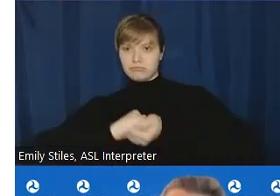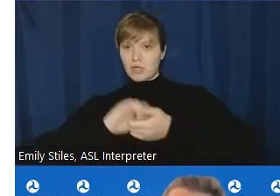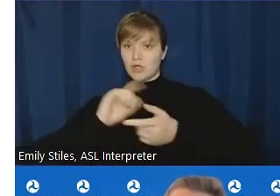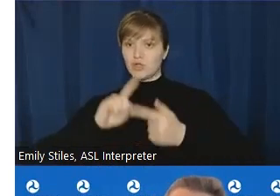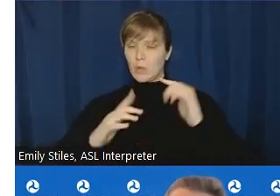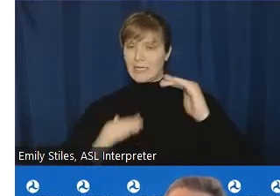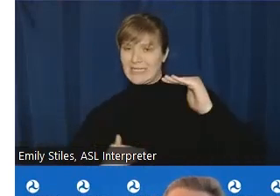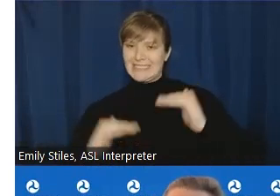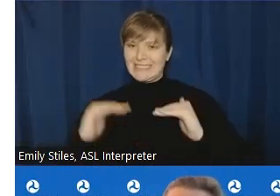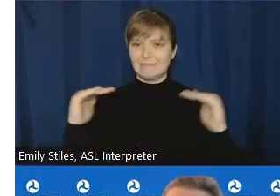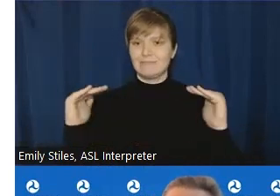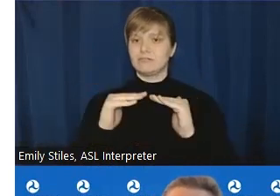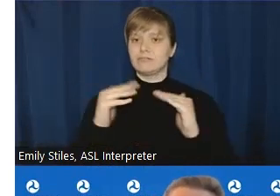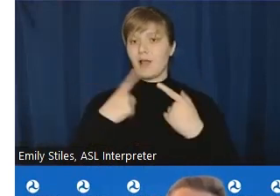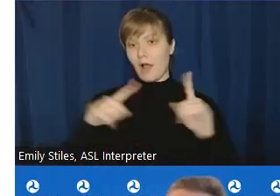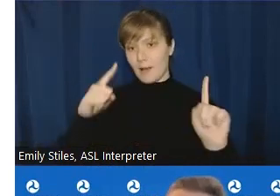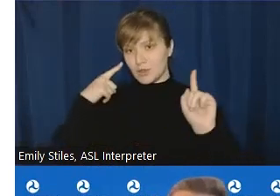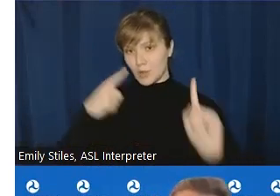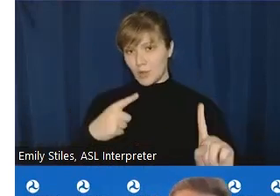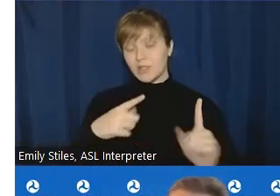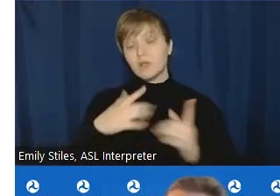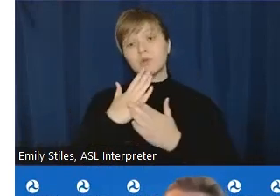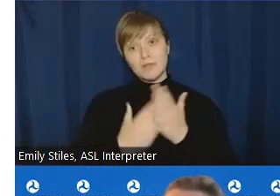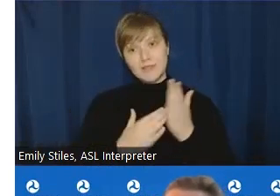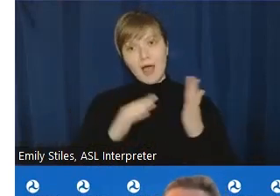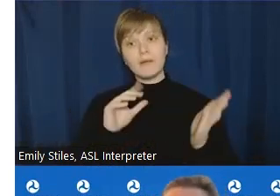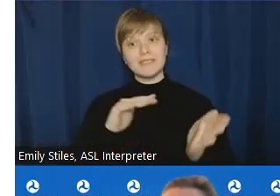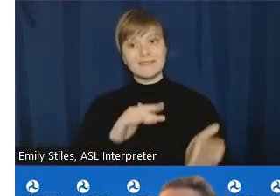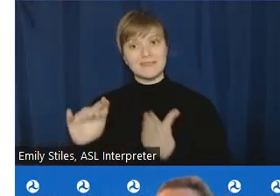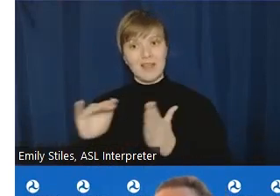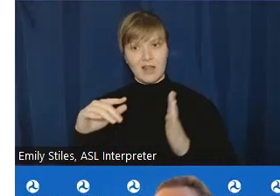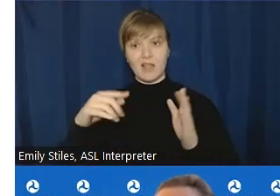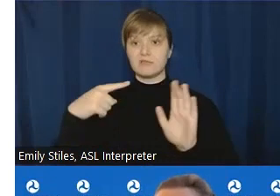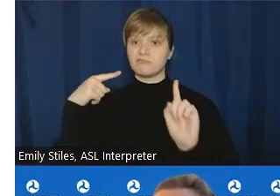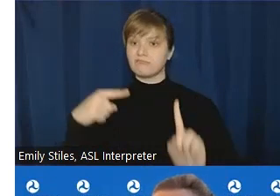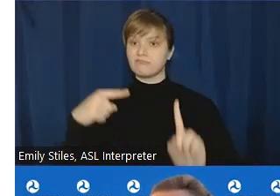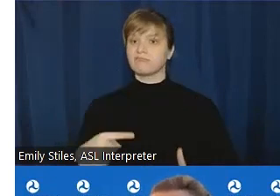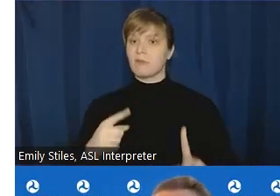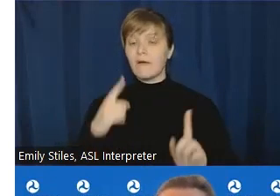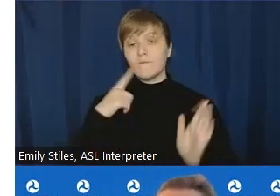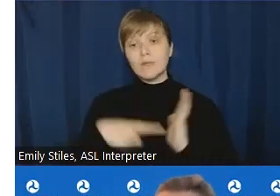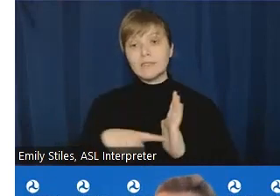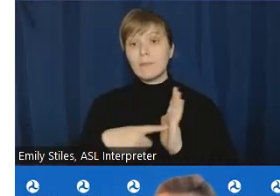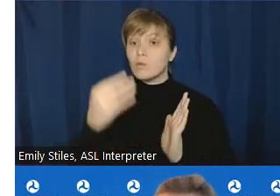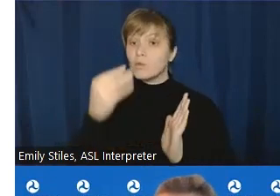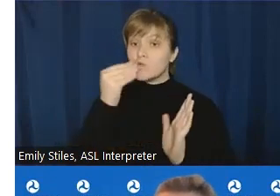in this publication are innovative partnerships that included food delivery, supply delivery,